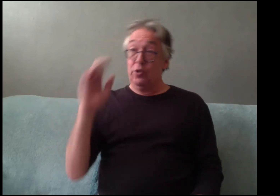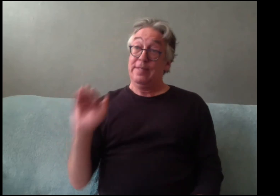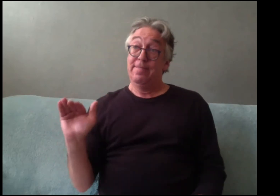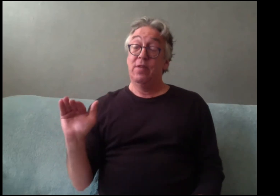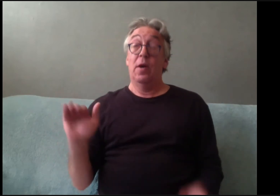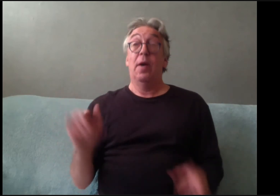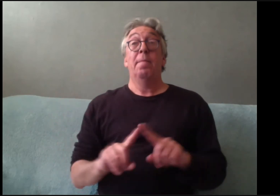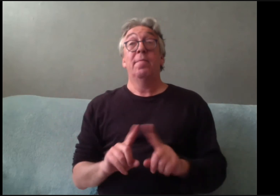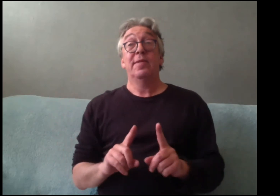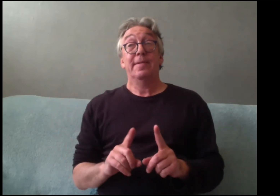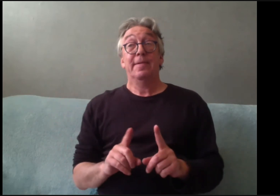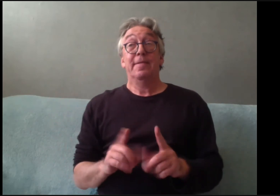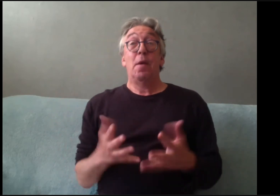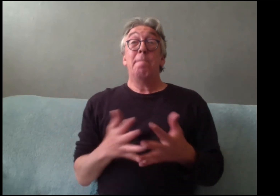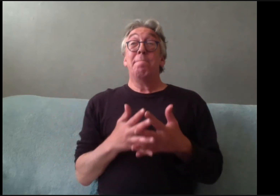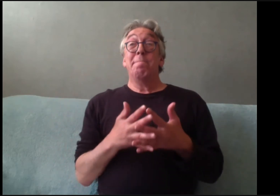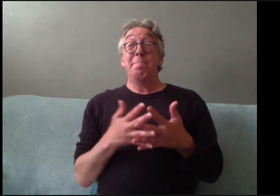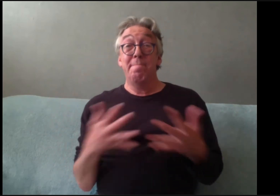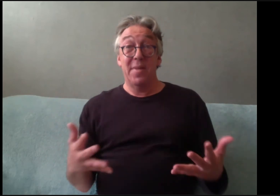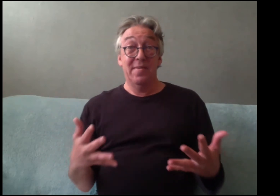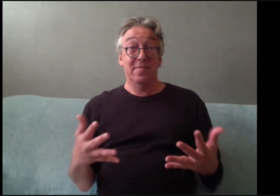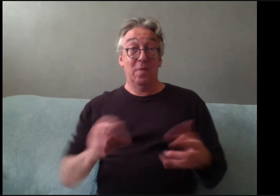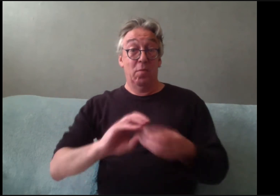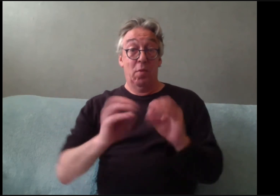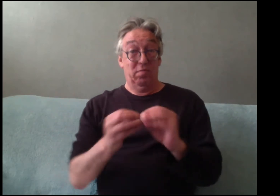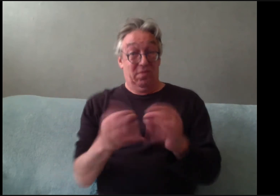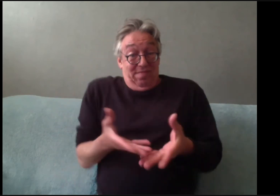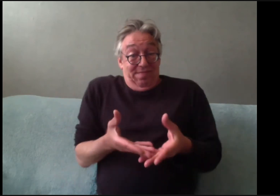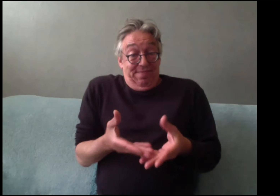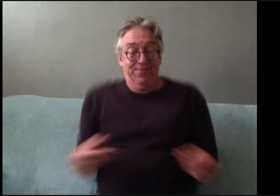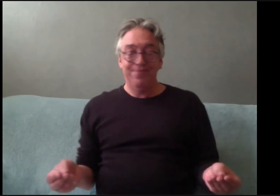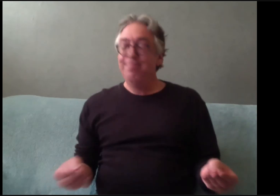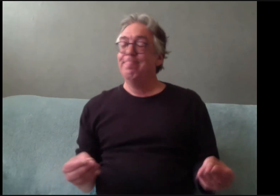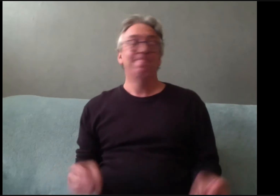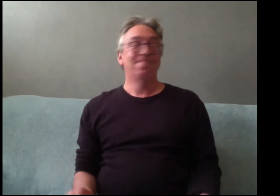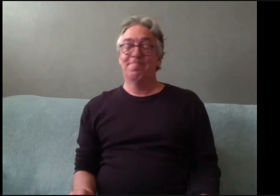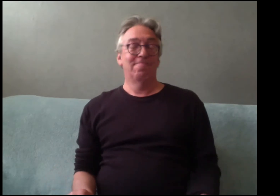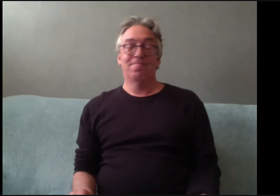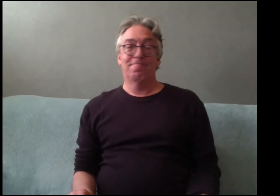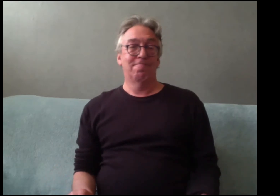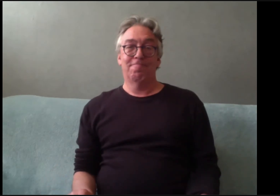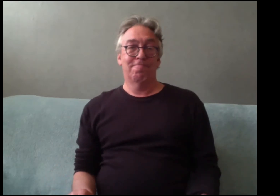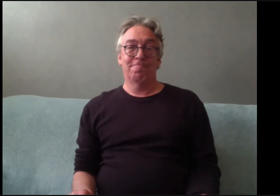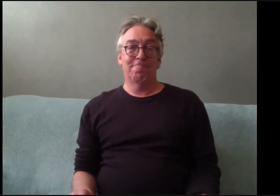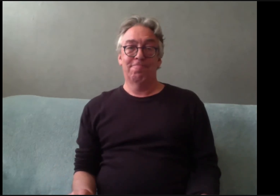the major and dramatic problem still posed by the lack of protection,